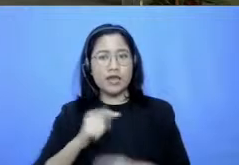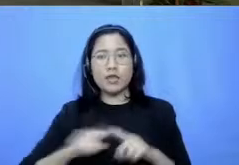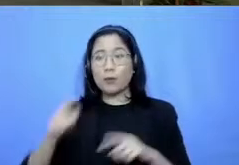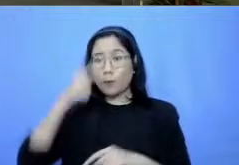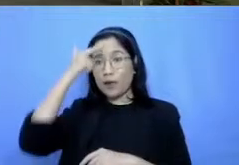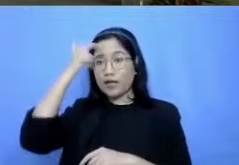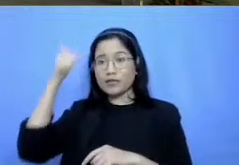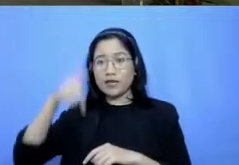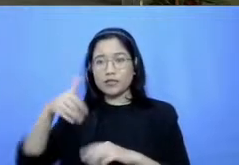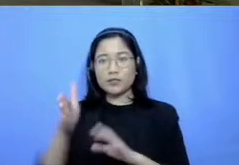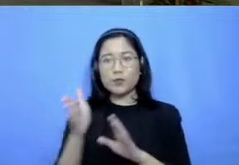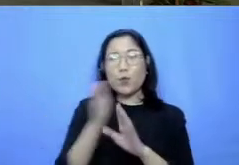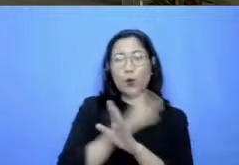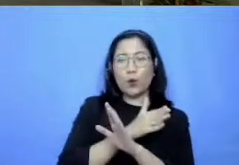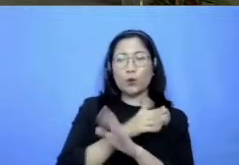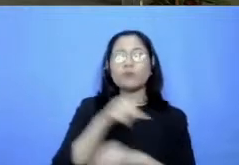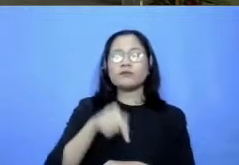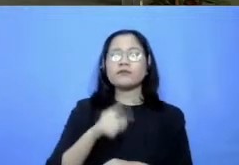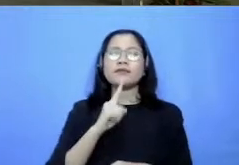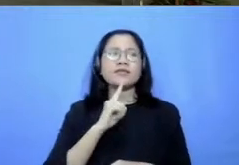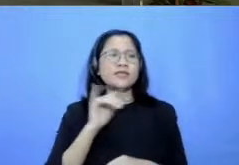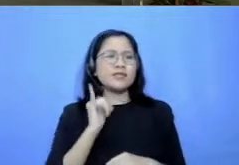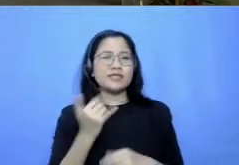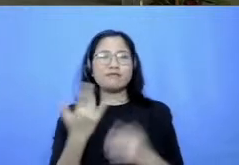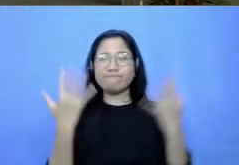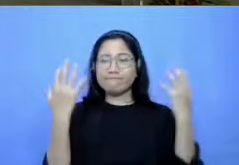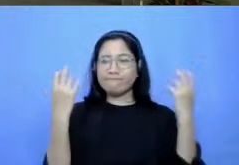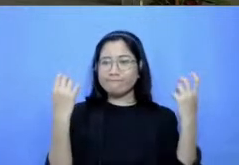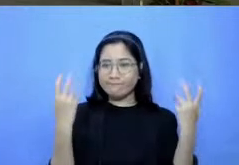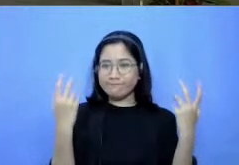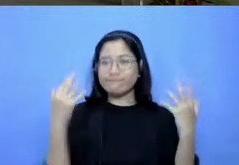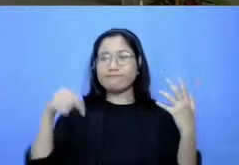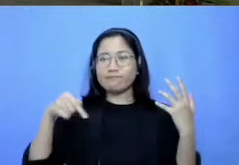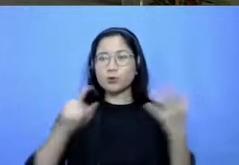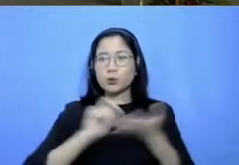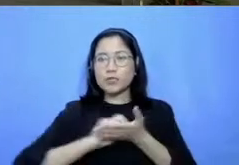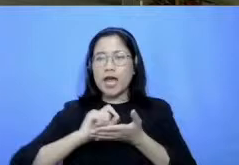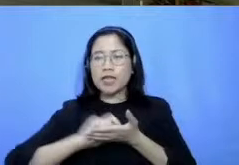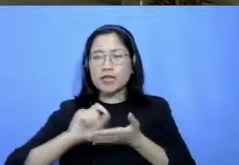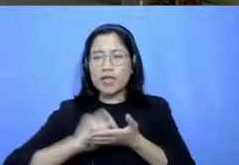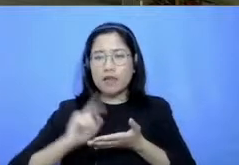our fingers are what we will use to take notes and then our cognitive abilities,